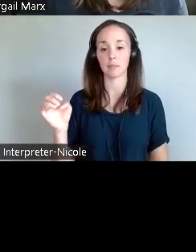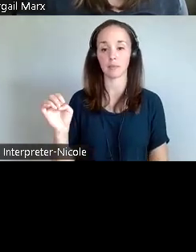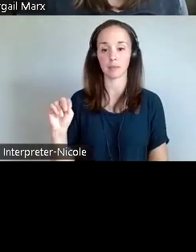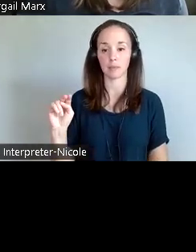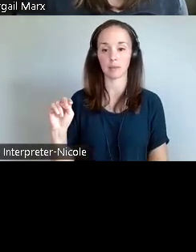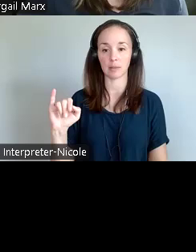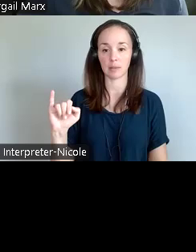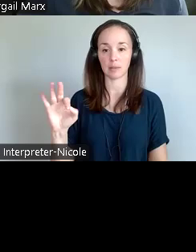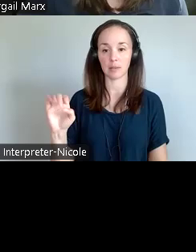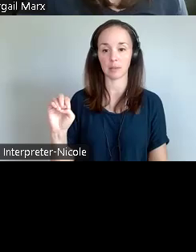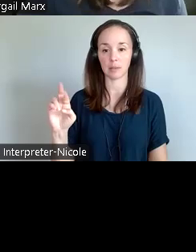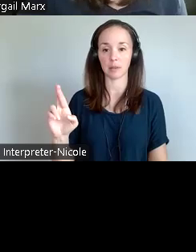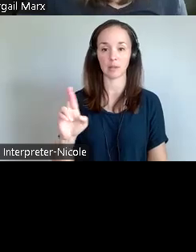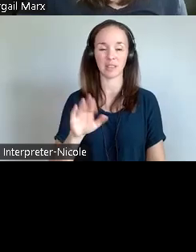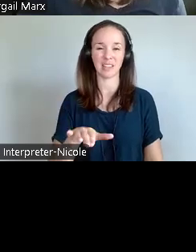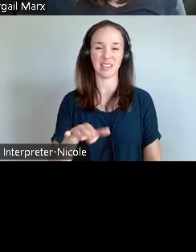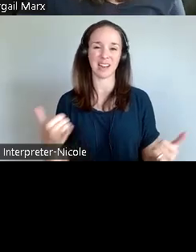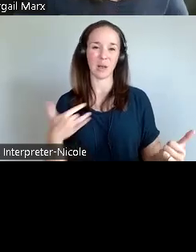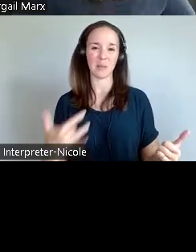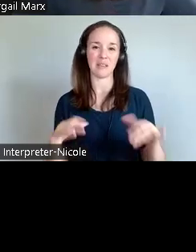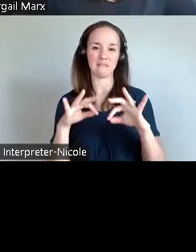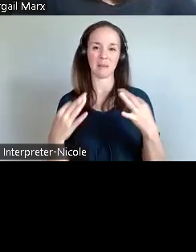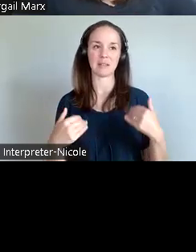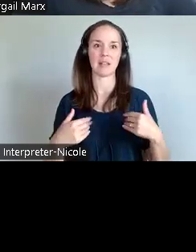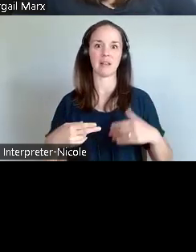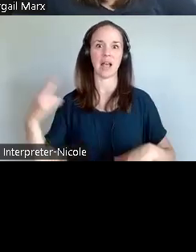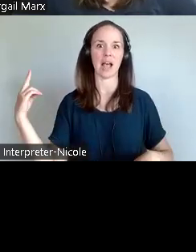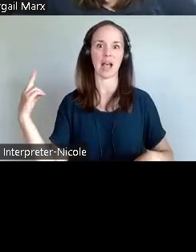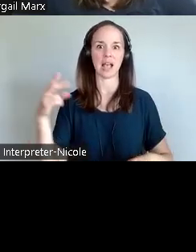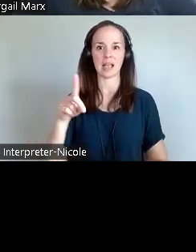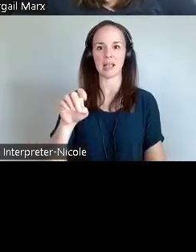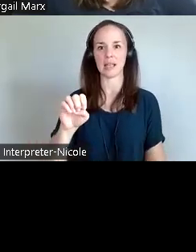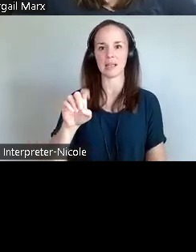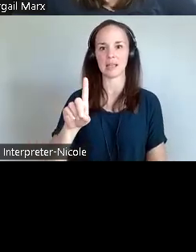really high deductibles now, individuals do, so that's something else to consider.